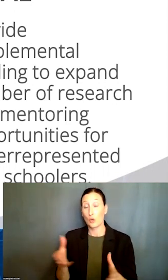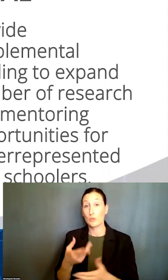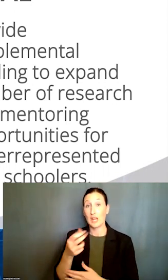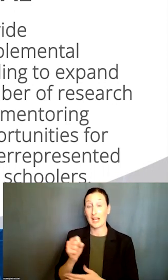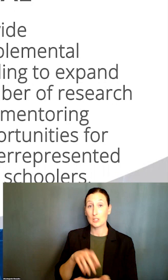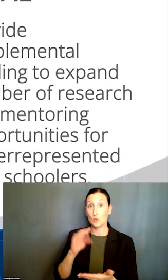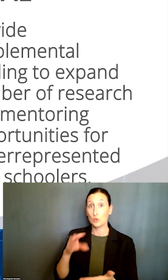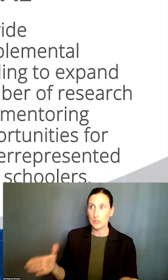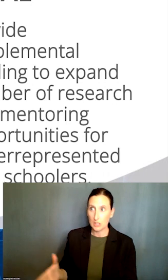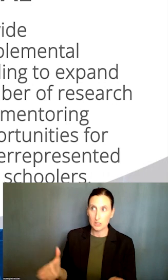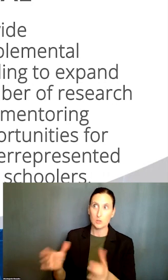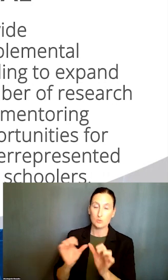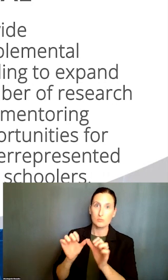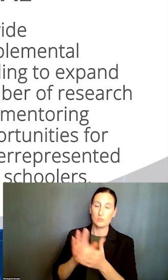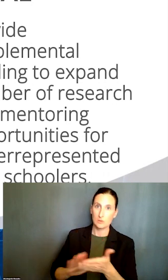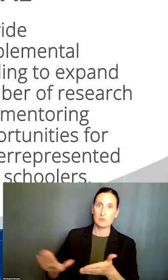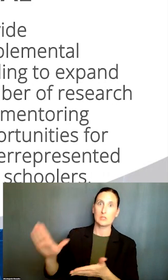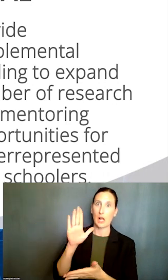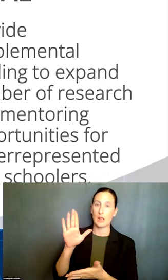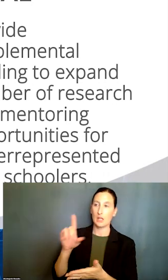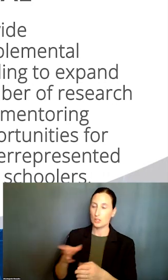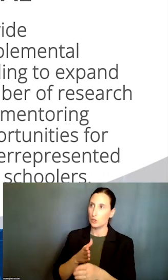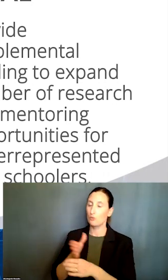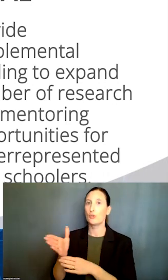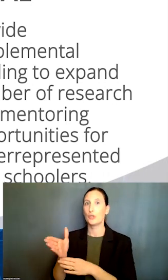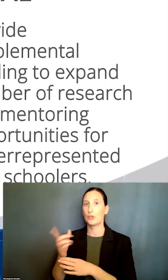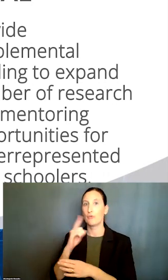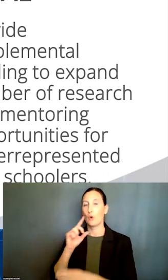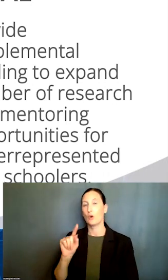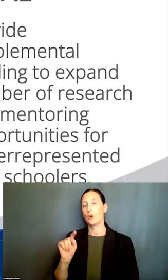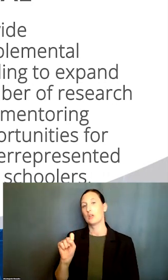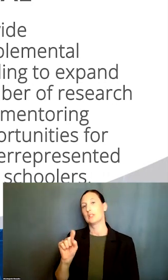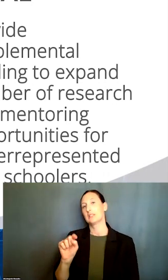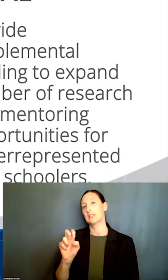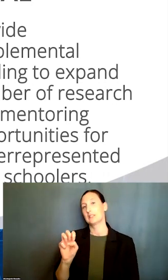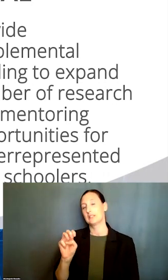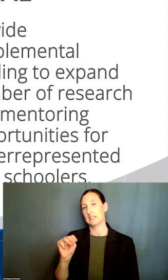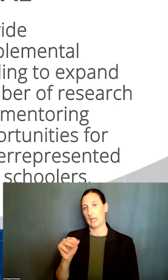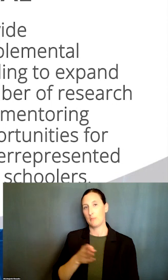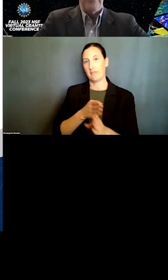the high school students to continue to college and then continue to careers in STEM fields.